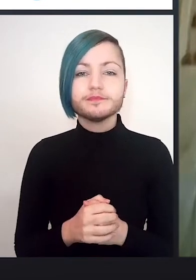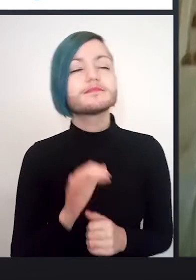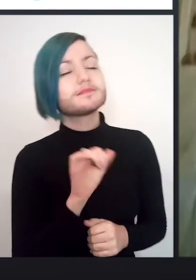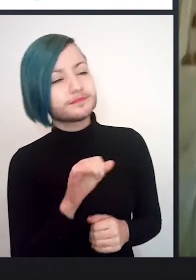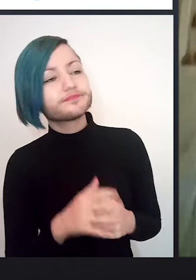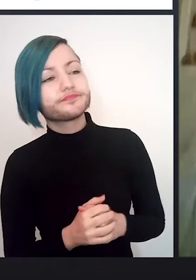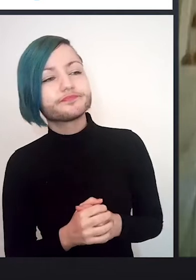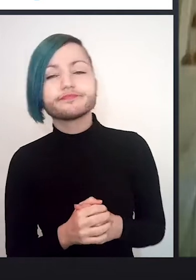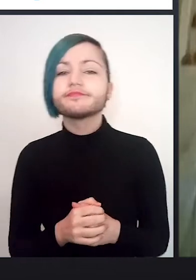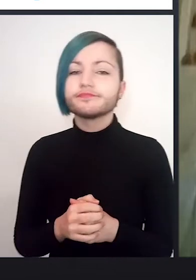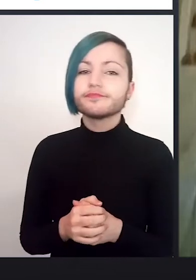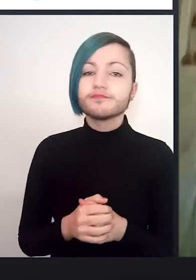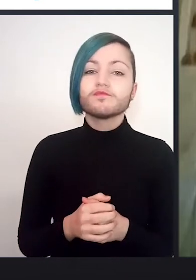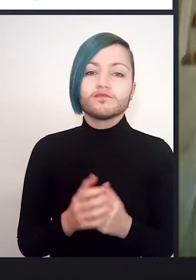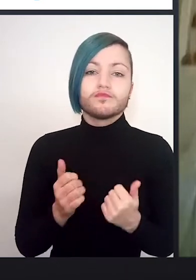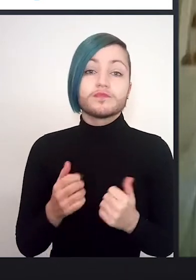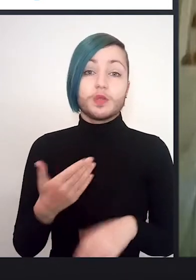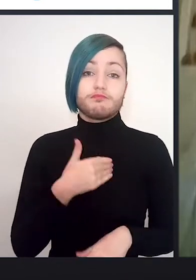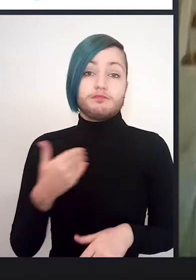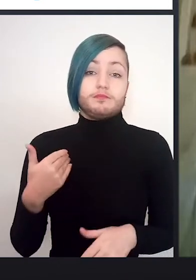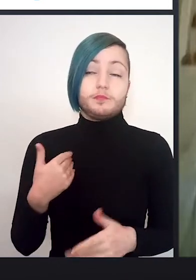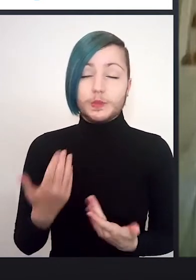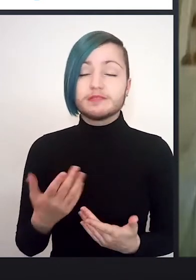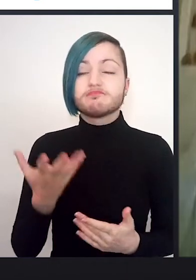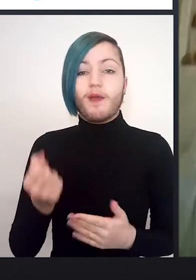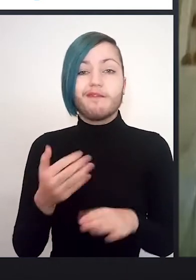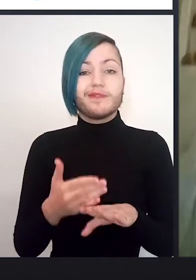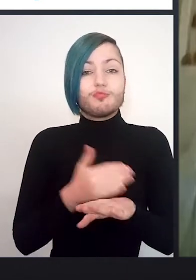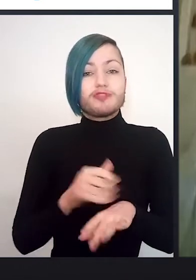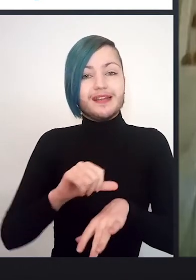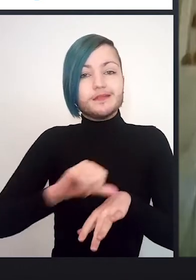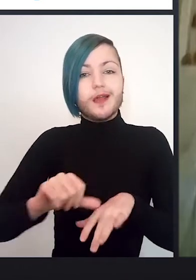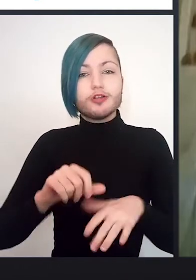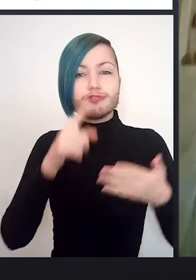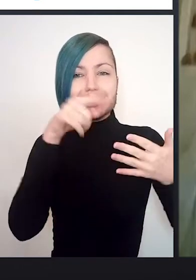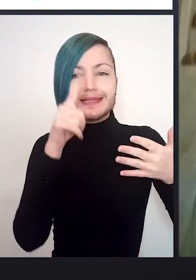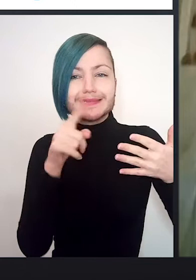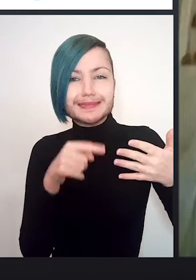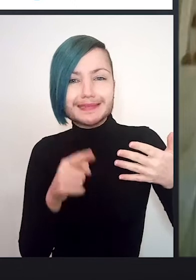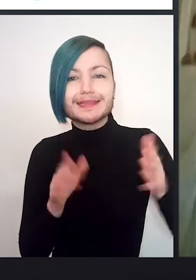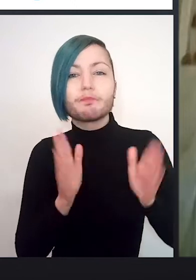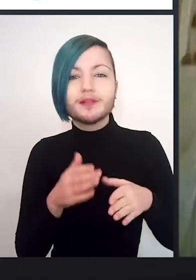In the morning you have your pre-surgery things you need to do to prepare yourself.